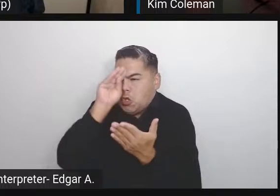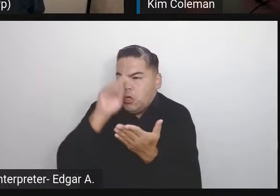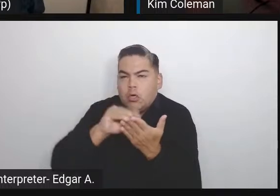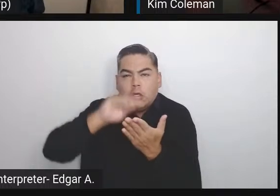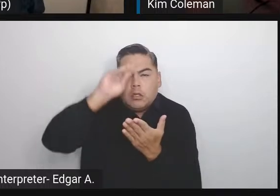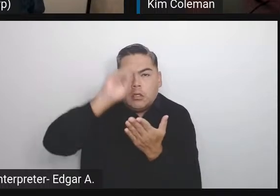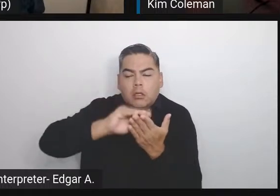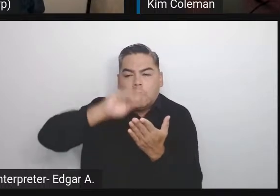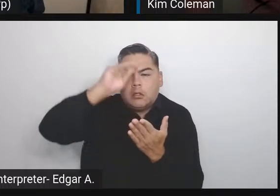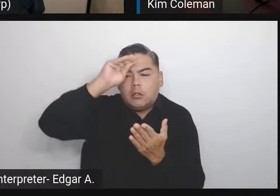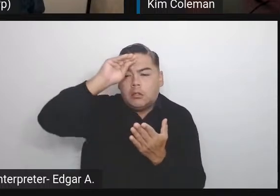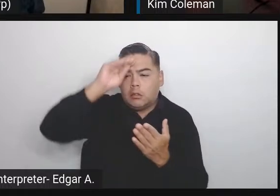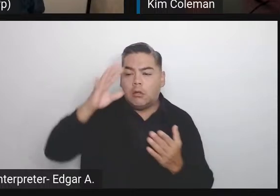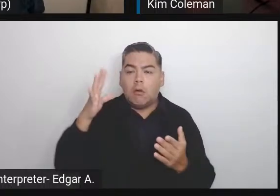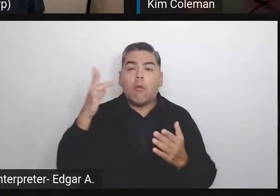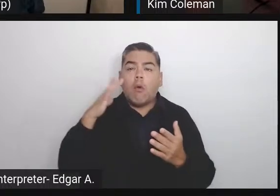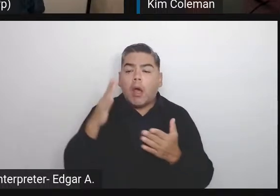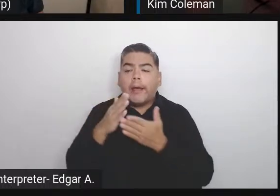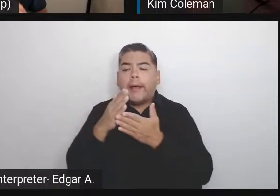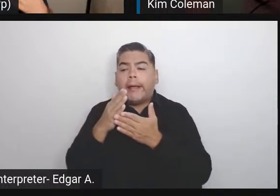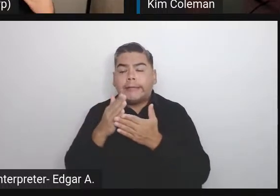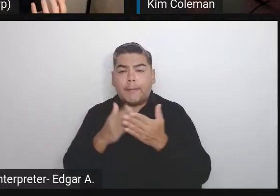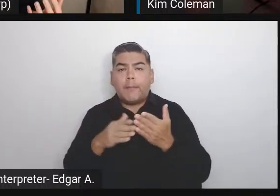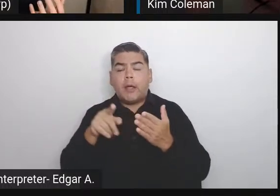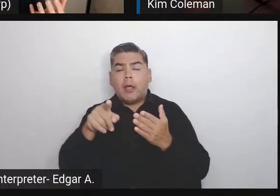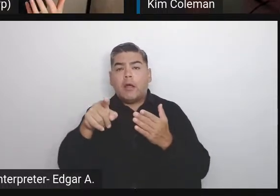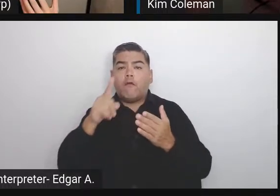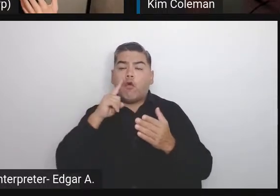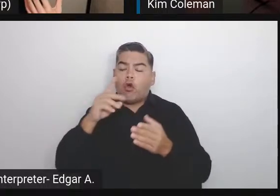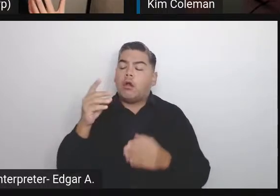some work camp to feel the whole vibe and two take part in a contributor date.